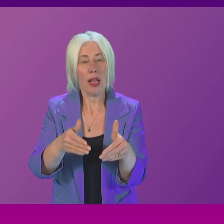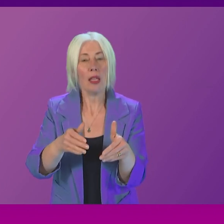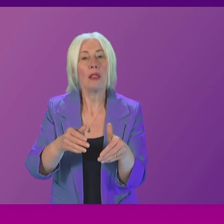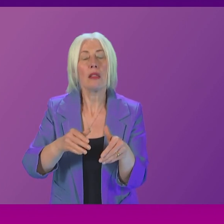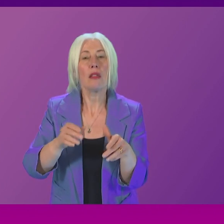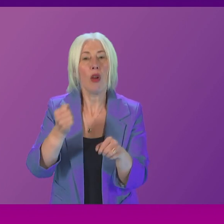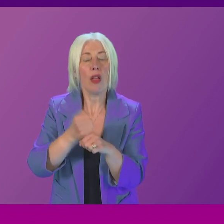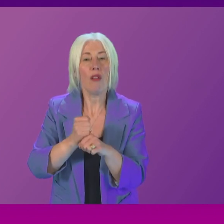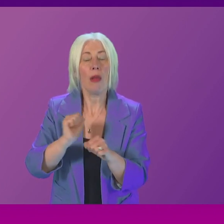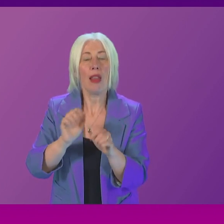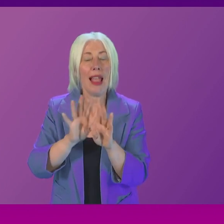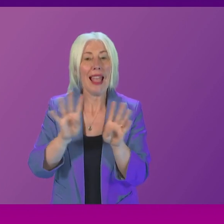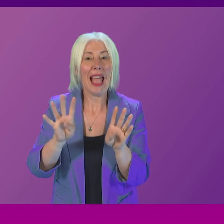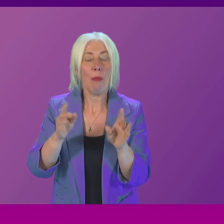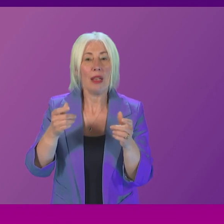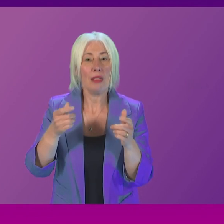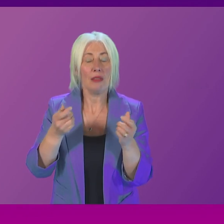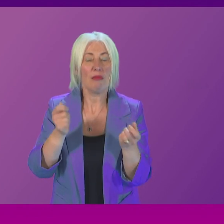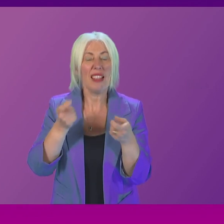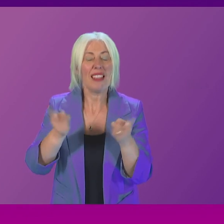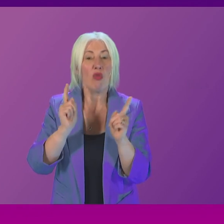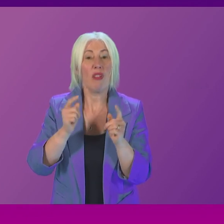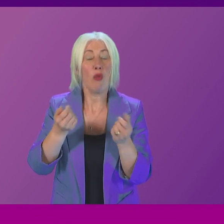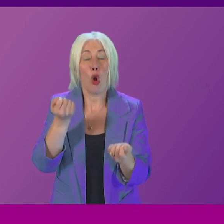Secretary for Social Justice and I have already had a conversation about that.